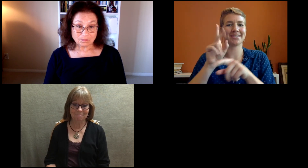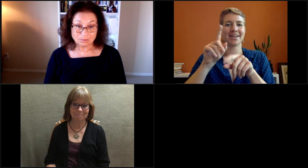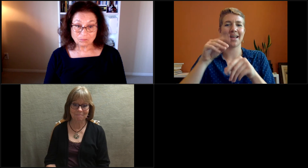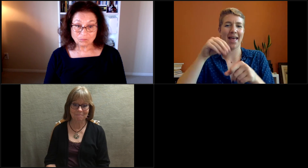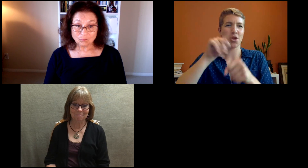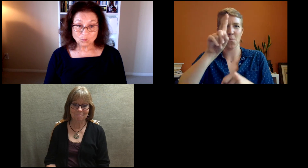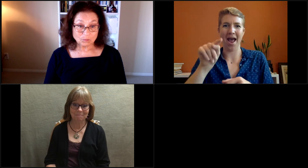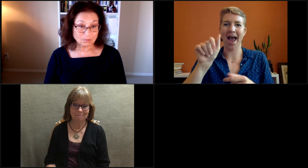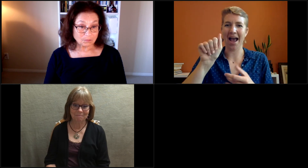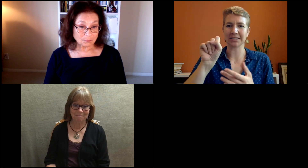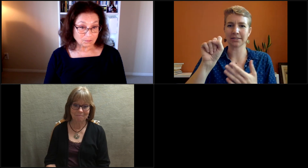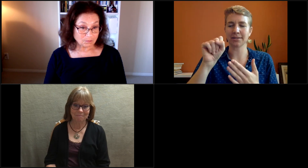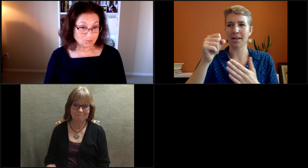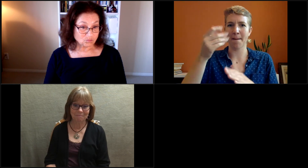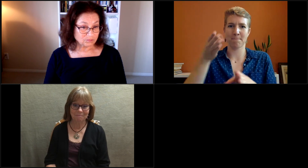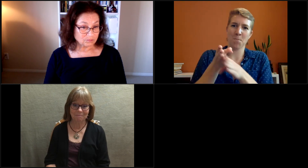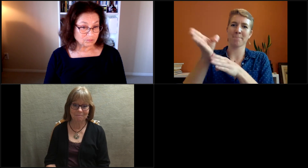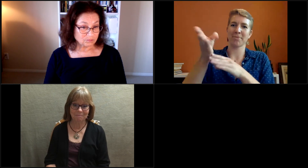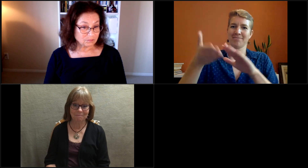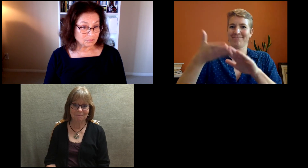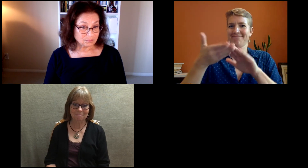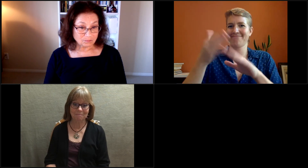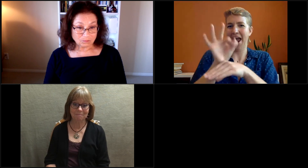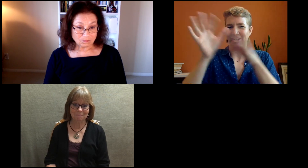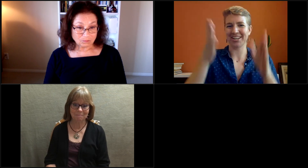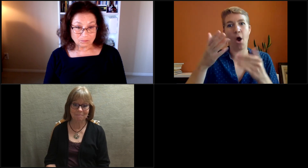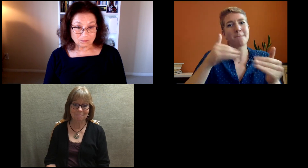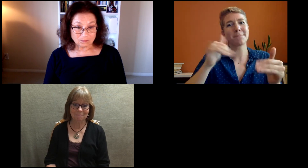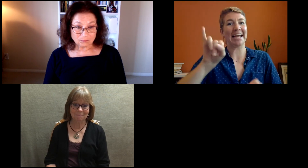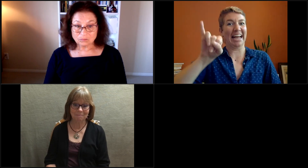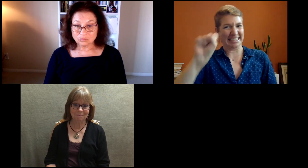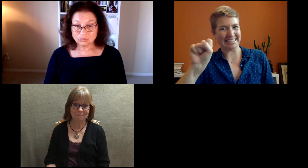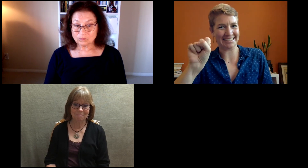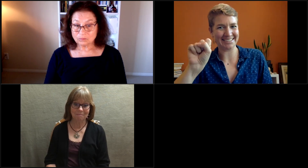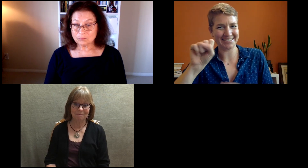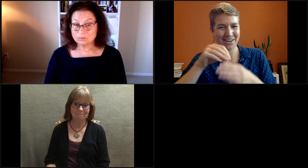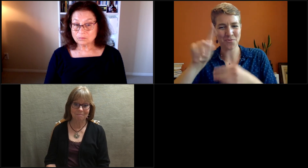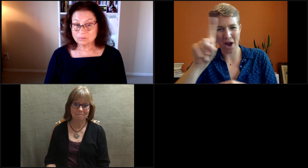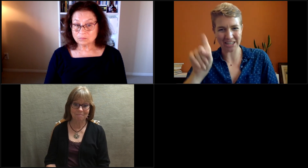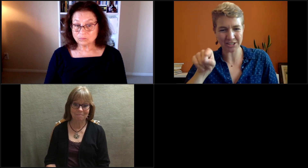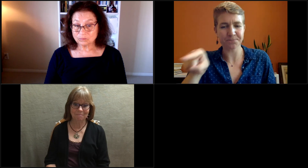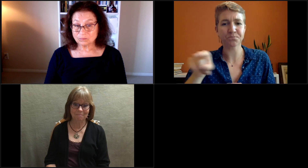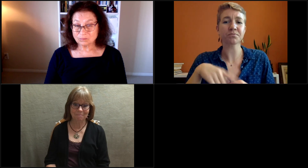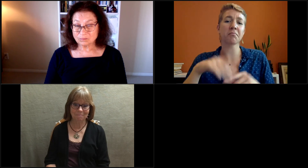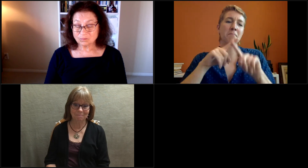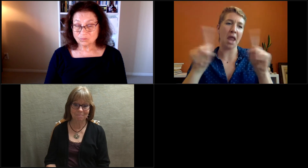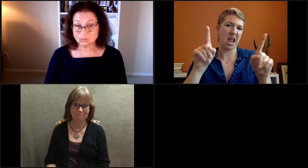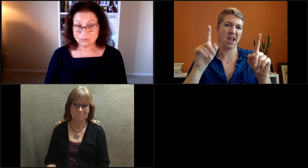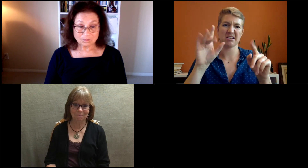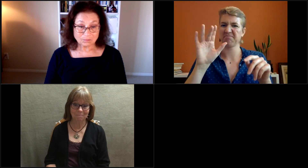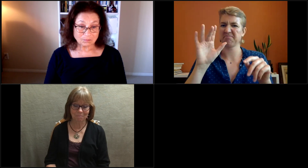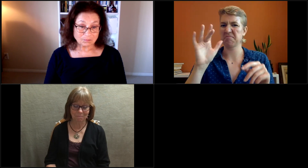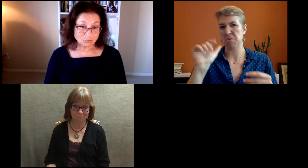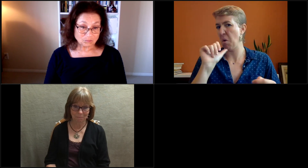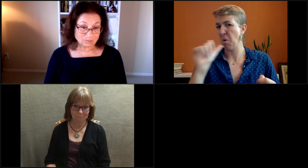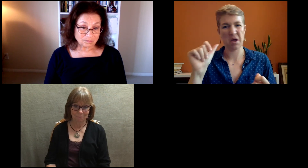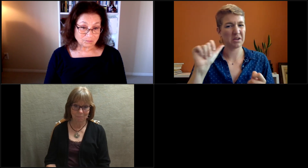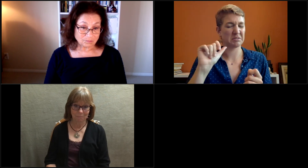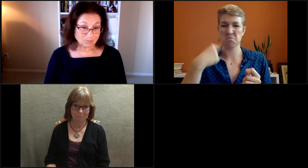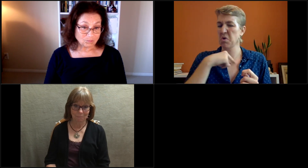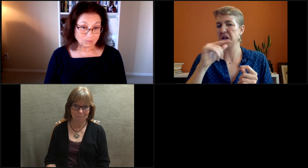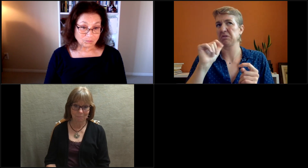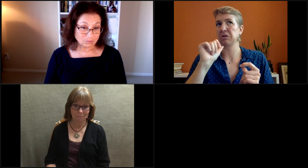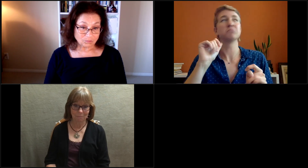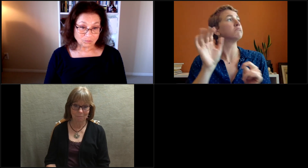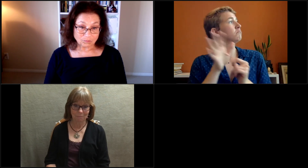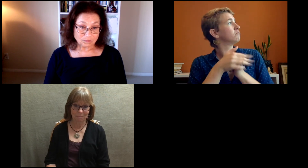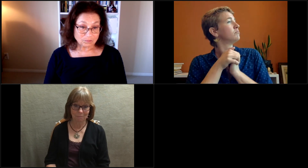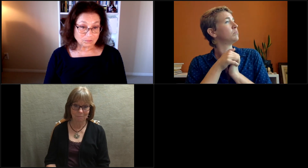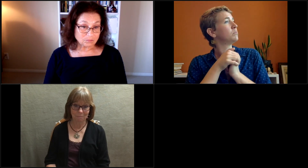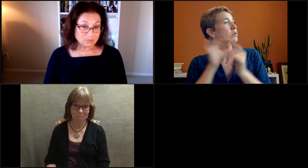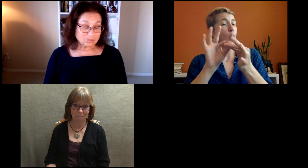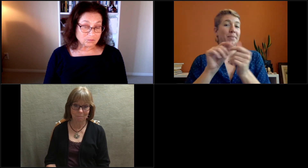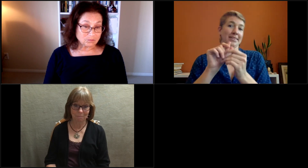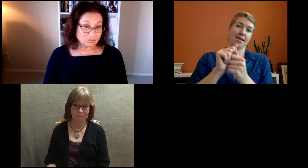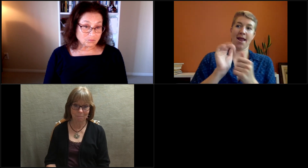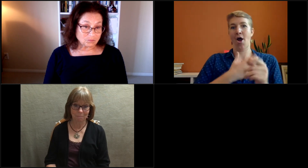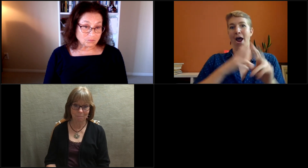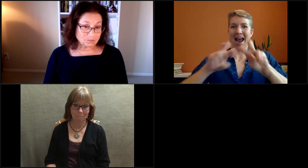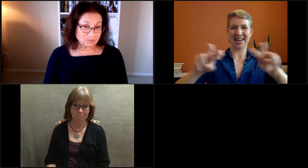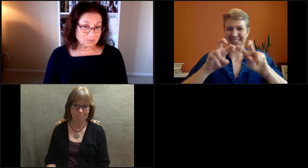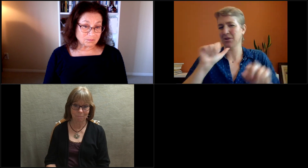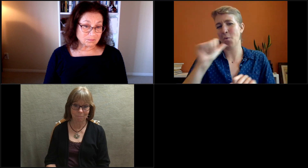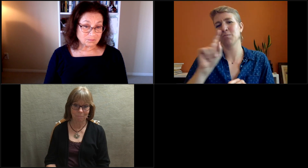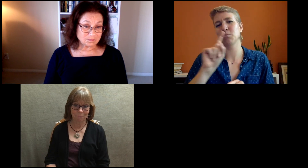And it’s interesting, it was as though the primary assumption when it was in the form of a question, was to function as almost like the concept of `is’.